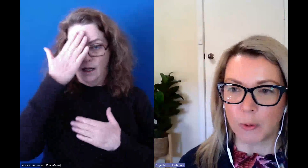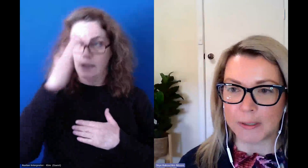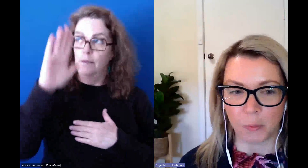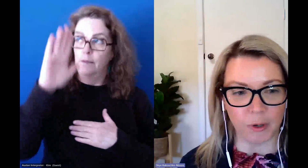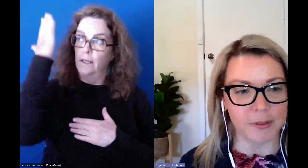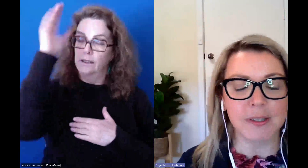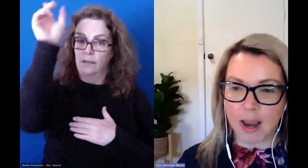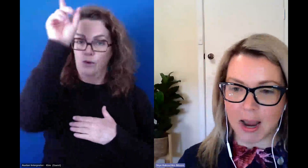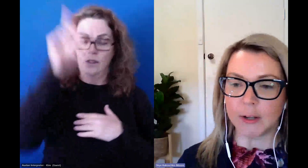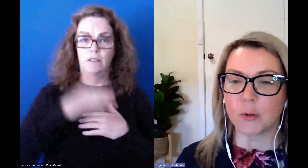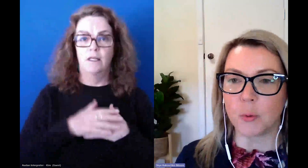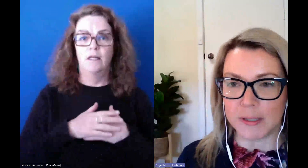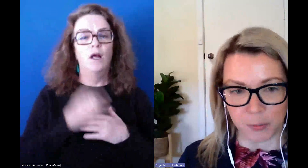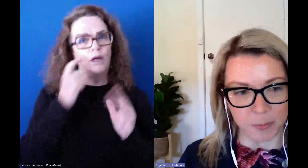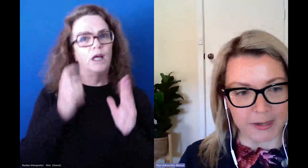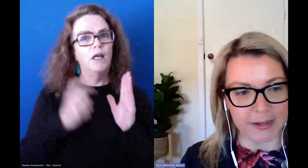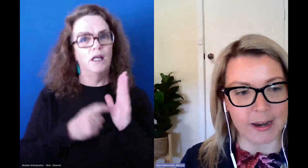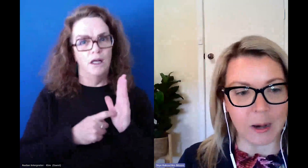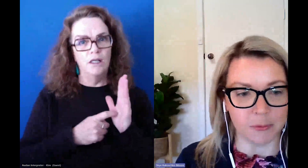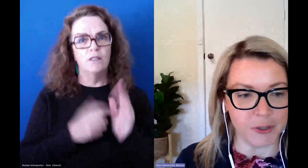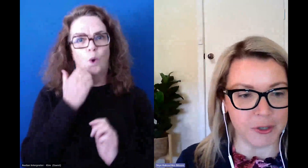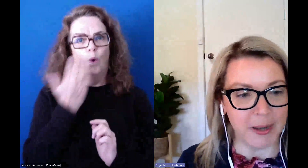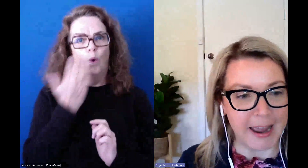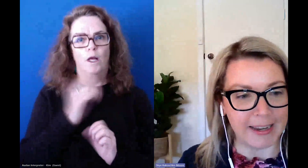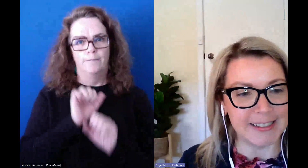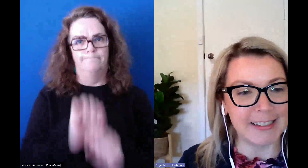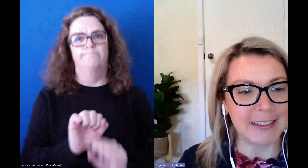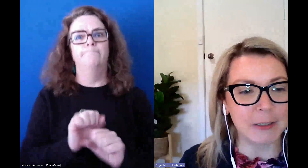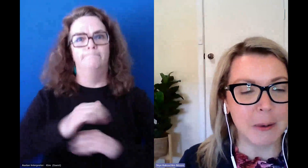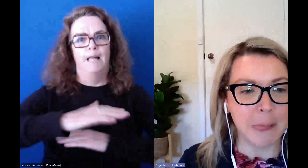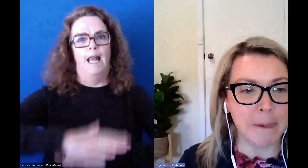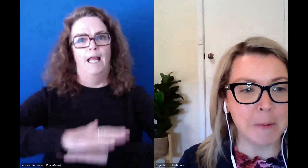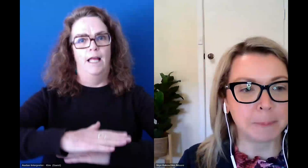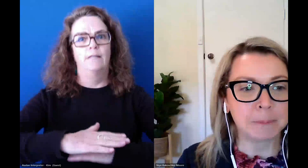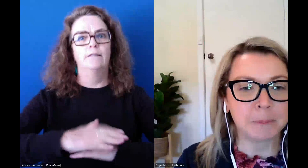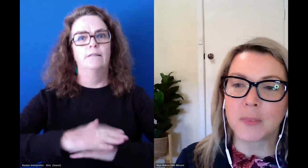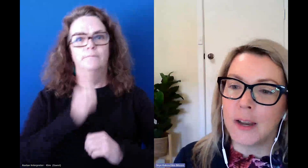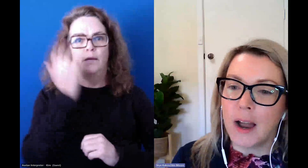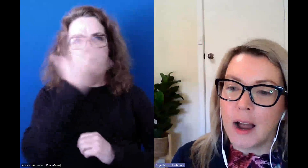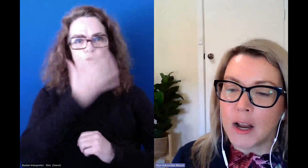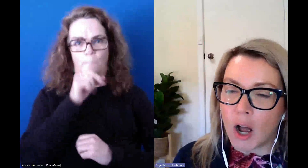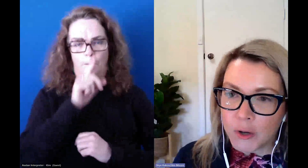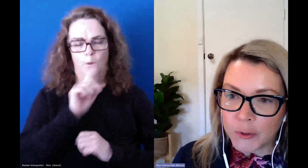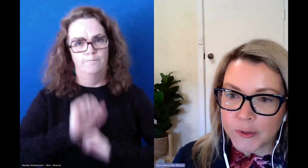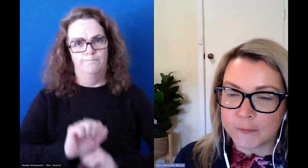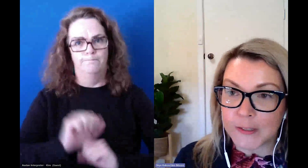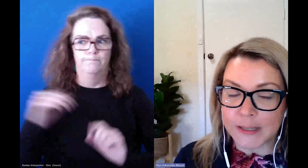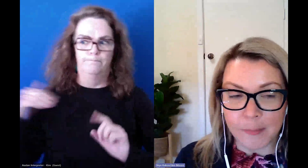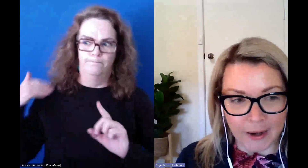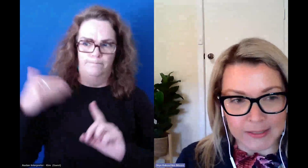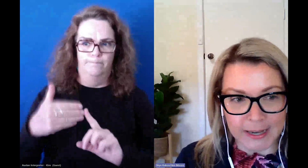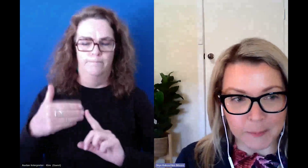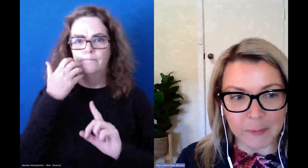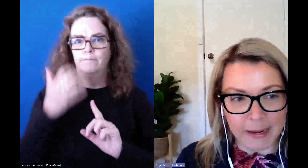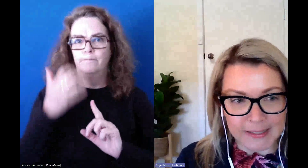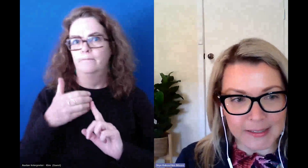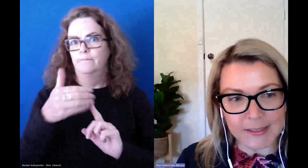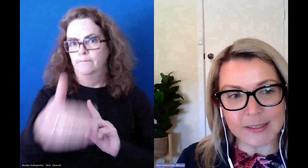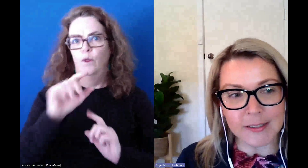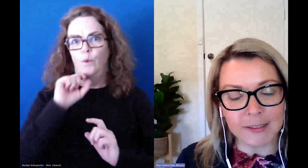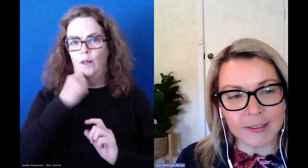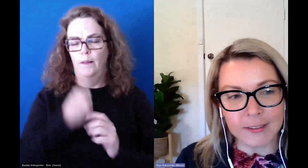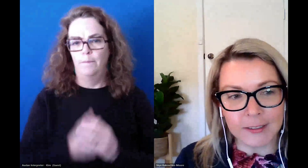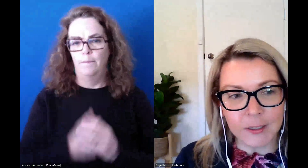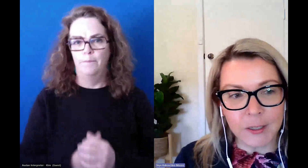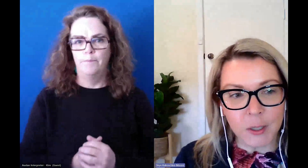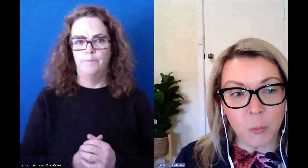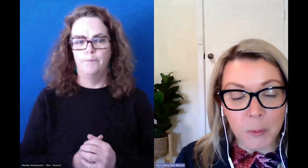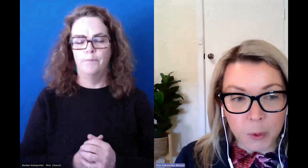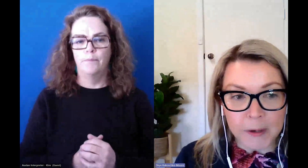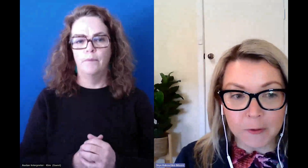always was and always will be Aboriginal land. A note for some housekeeping matters, we will be